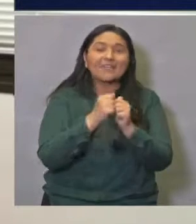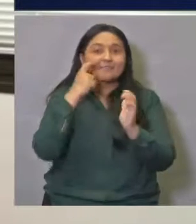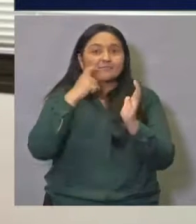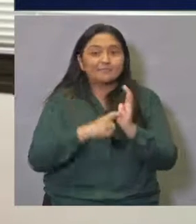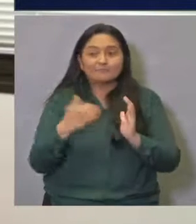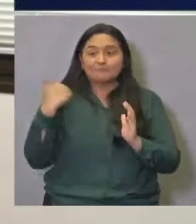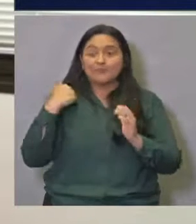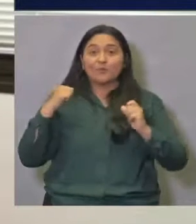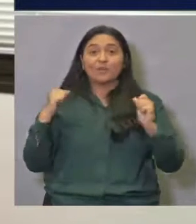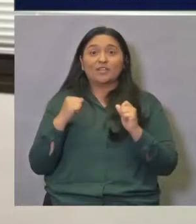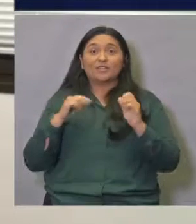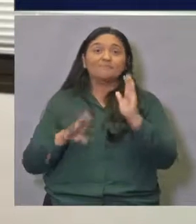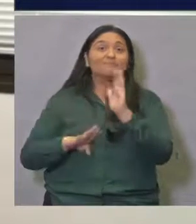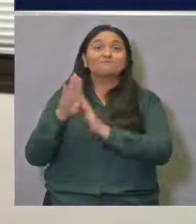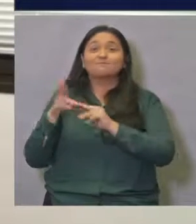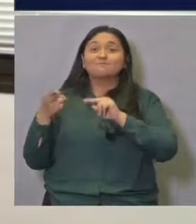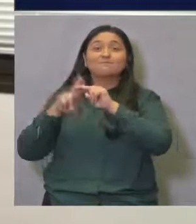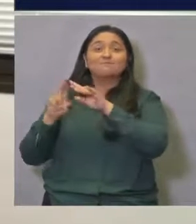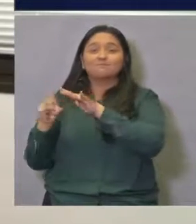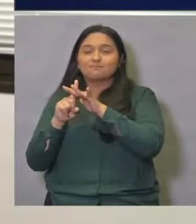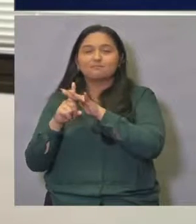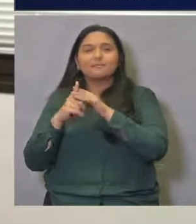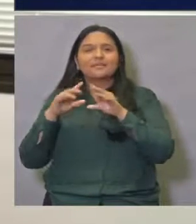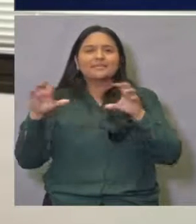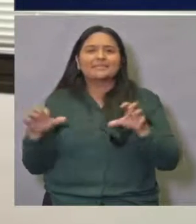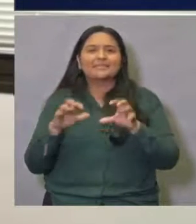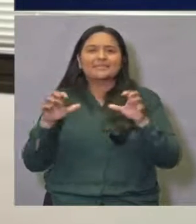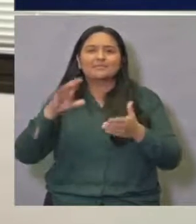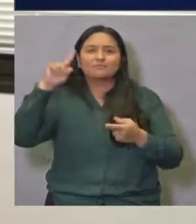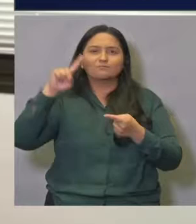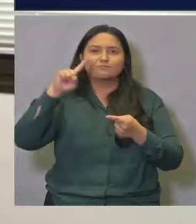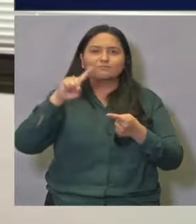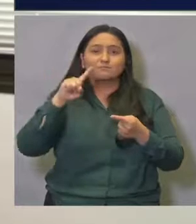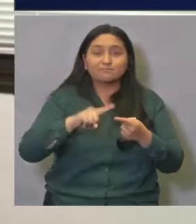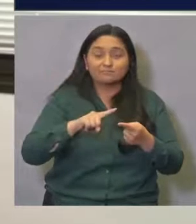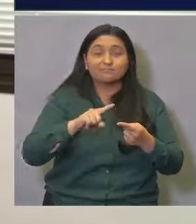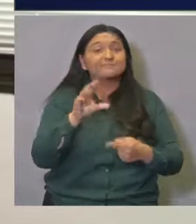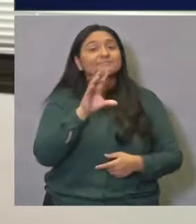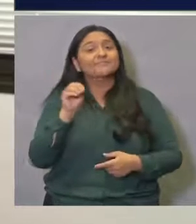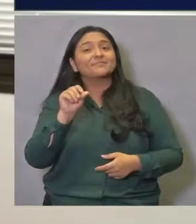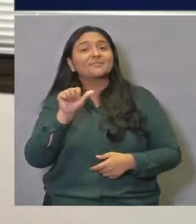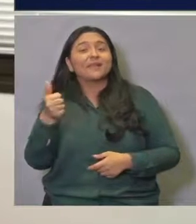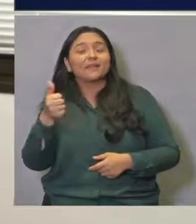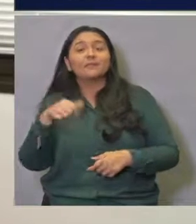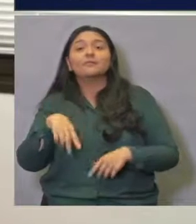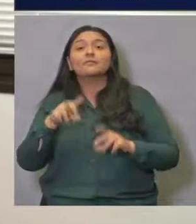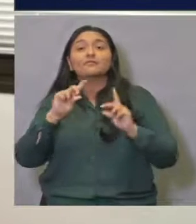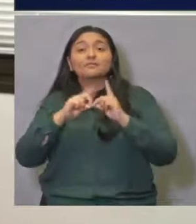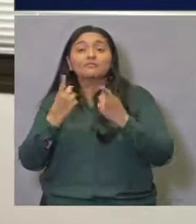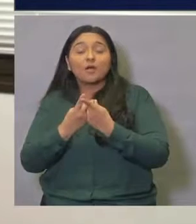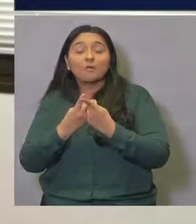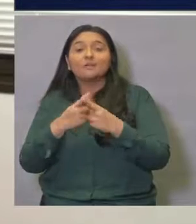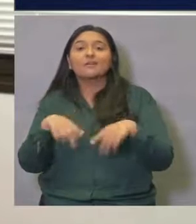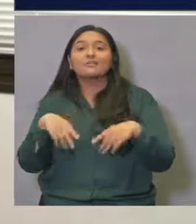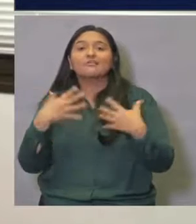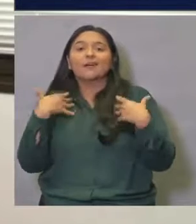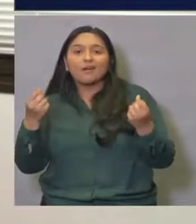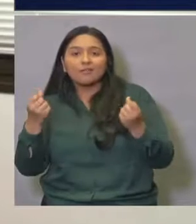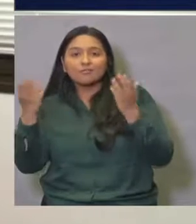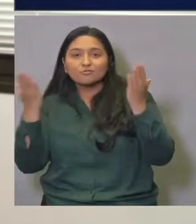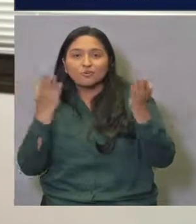POSIBLE POR LOS ESFUERZOS DE